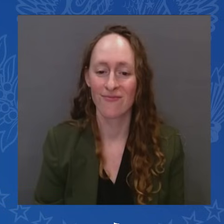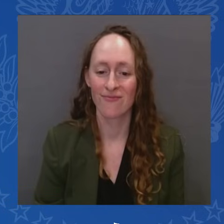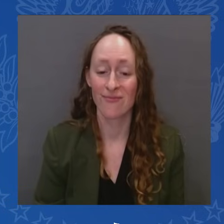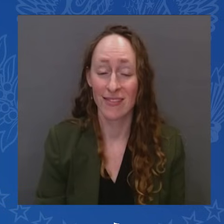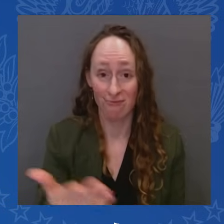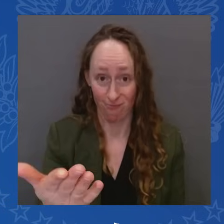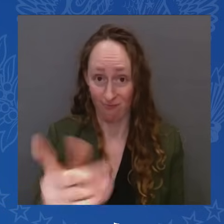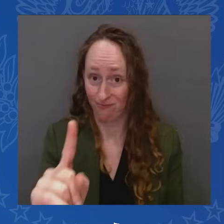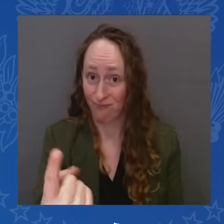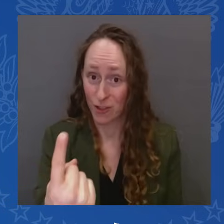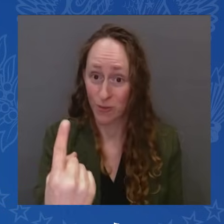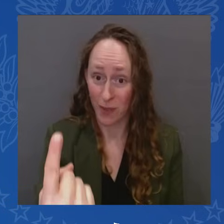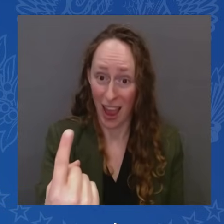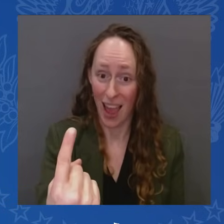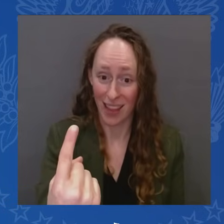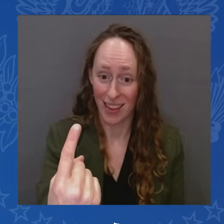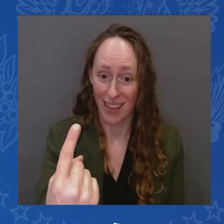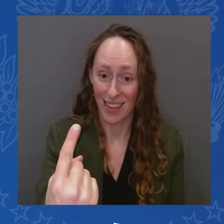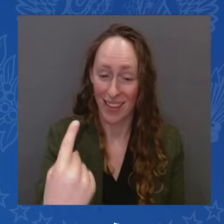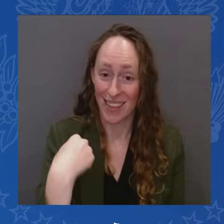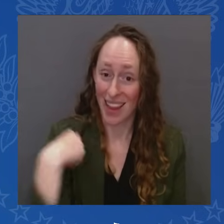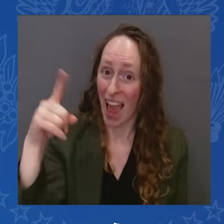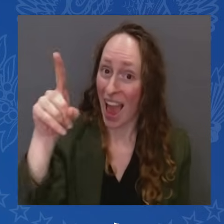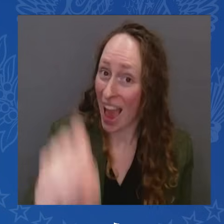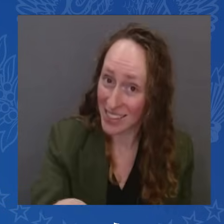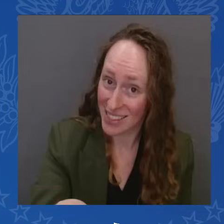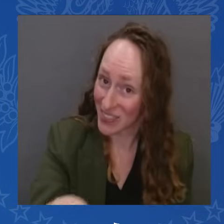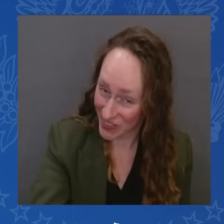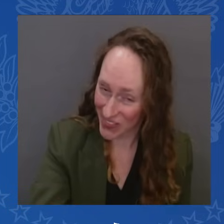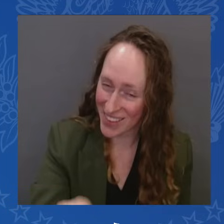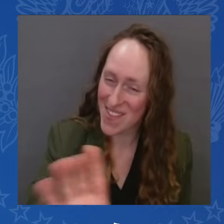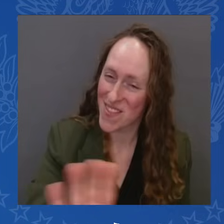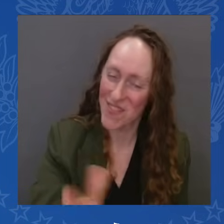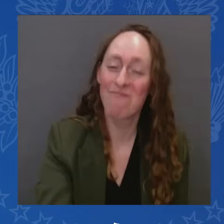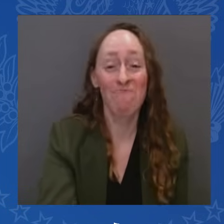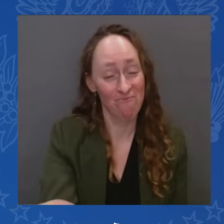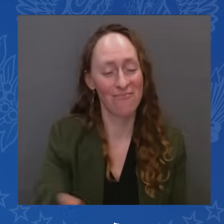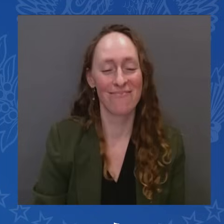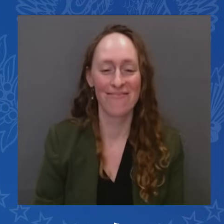I'll ask you a question to you all too. But, Danny Kemp.